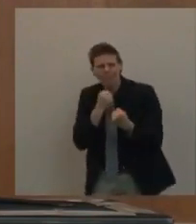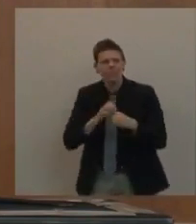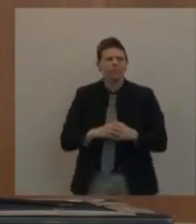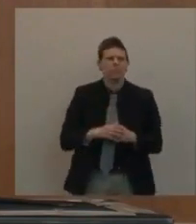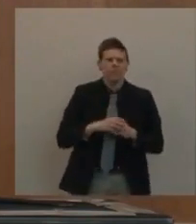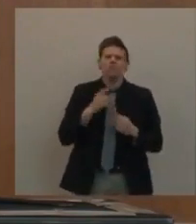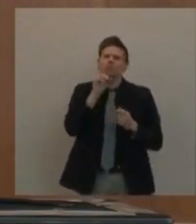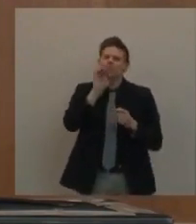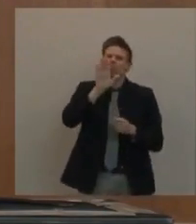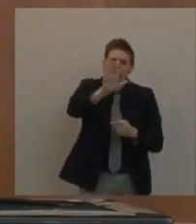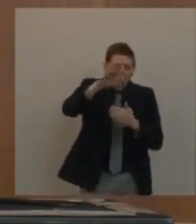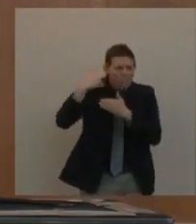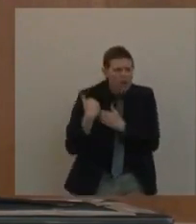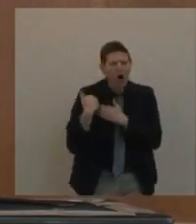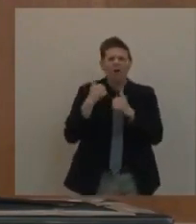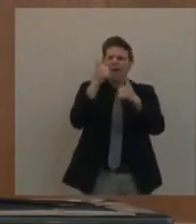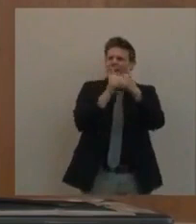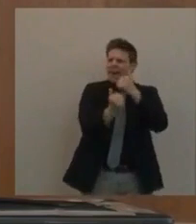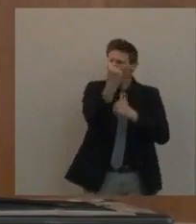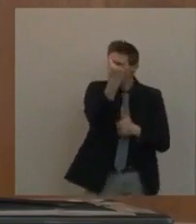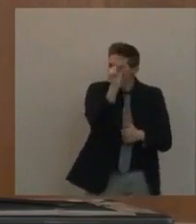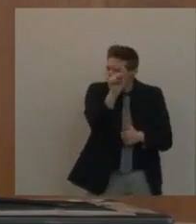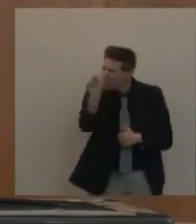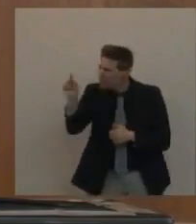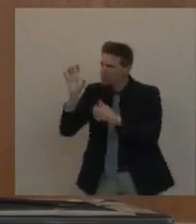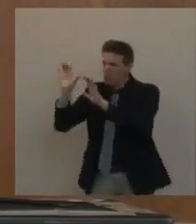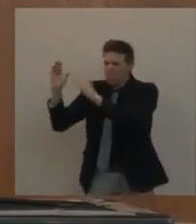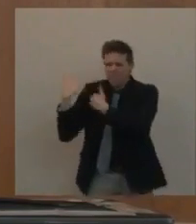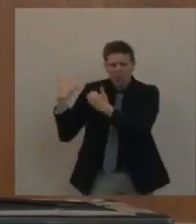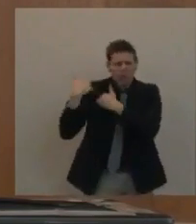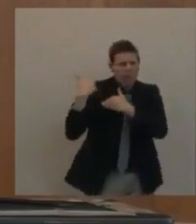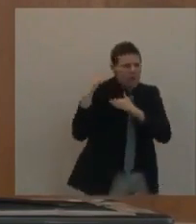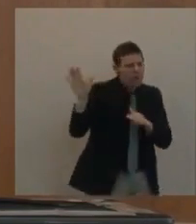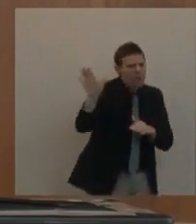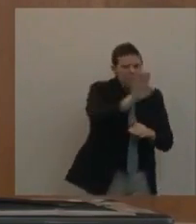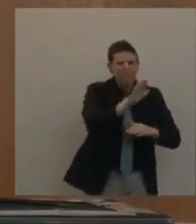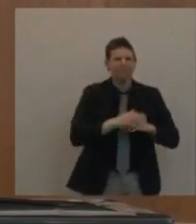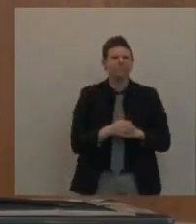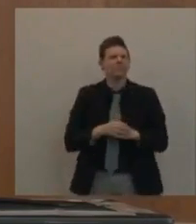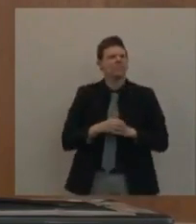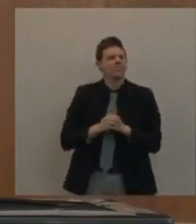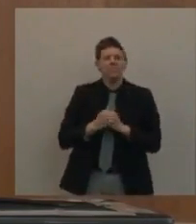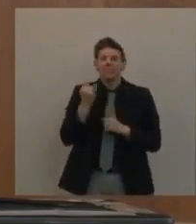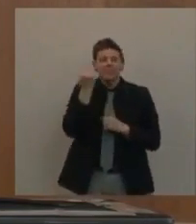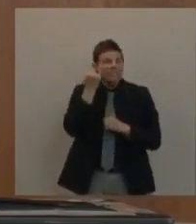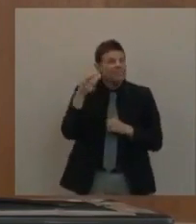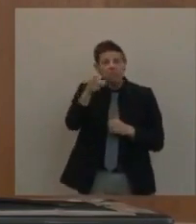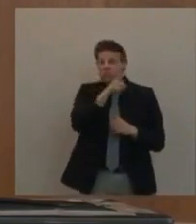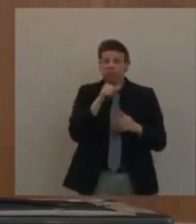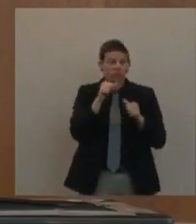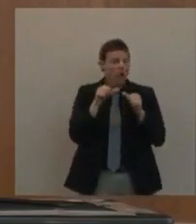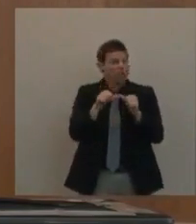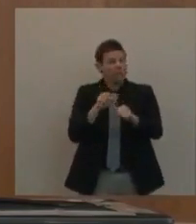ENJOYING THE COMPANY OF HER FAMILIES. I WANT TO THANK EVERYBODY AGAIN FOR DOING THEIR PART.